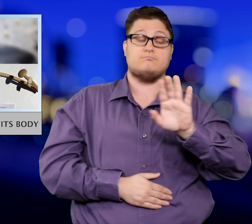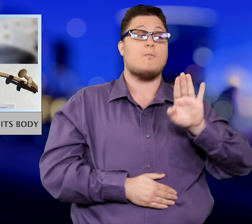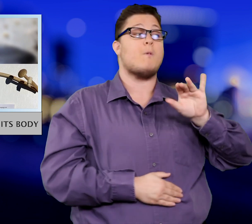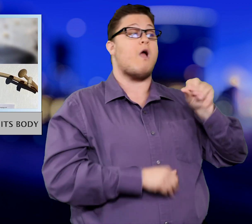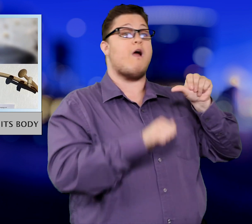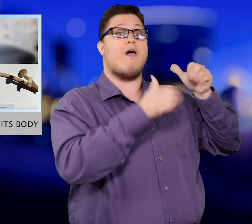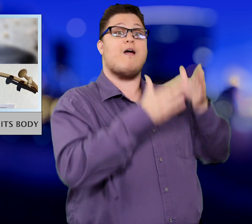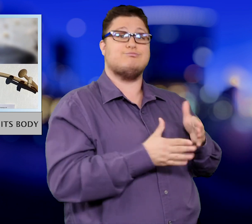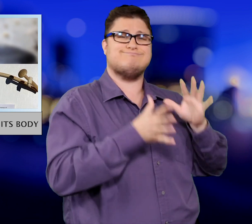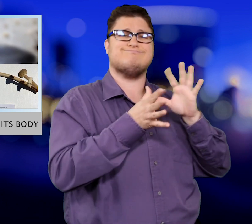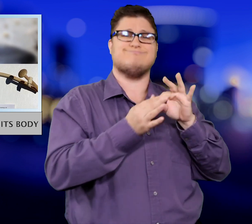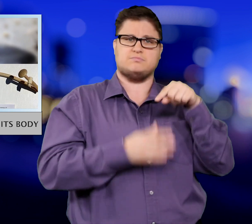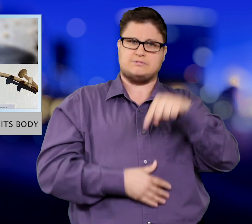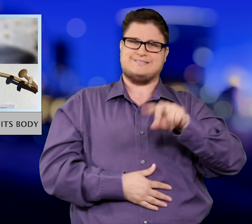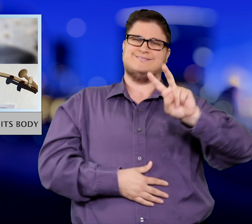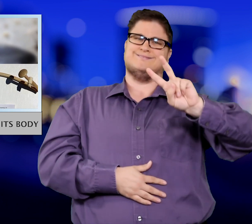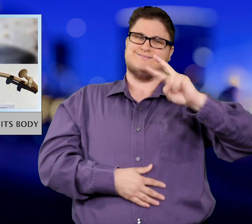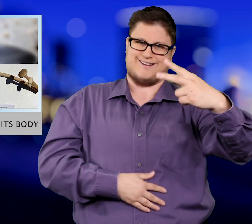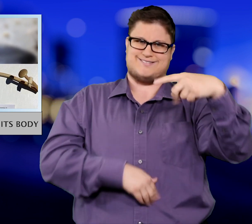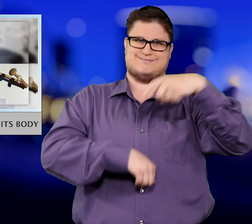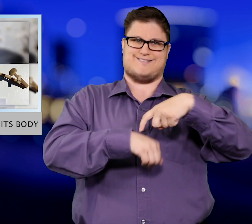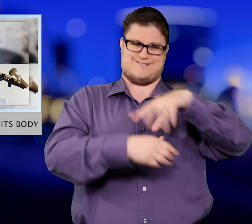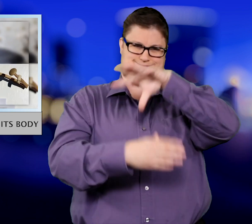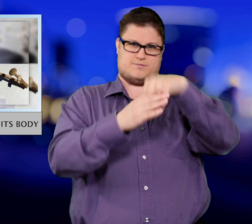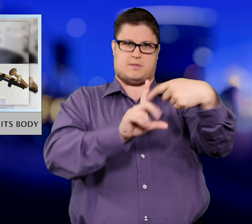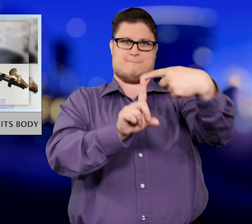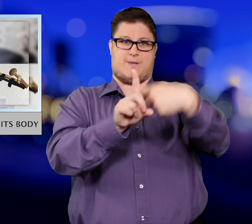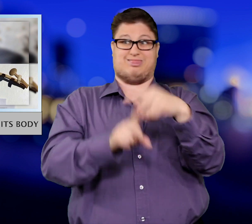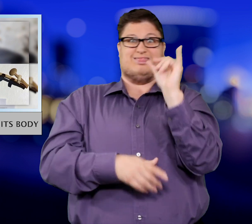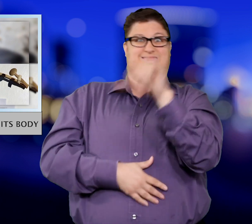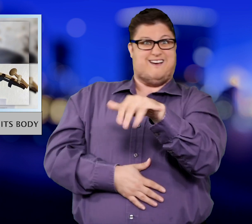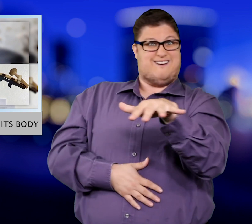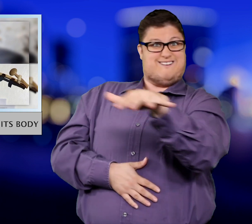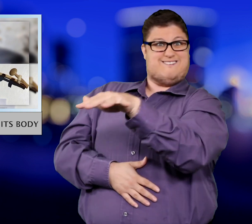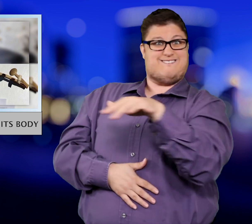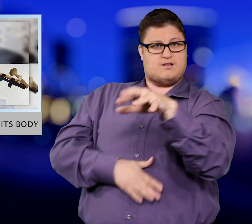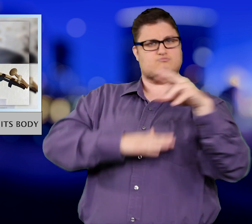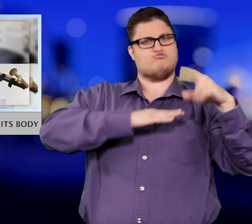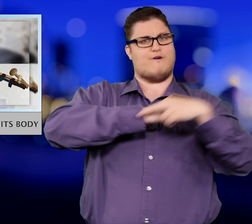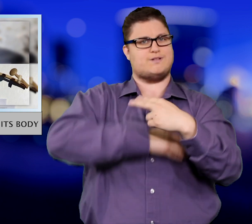But biologists note this is a second time in a month that a stranded dolphin from this